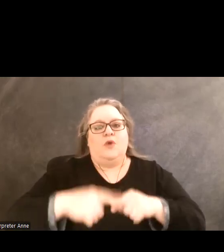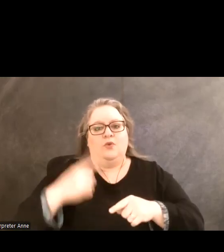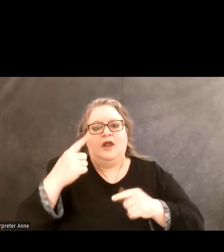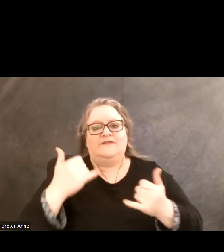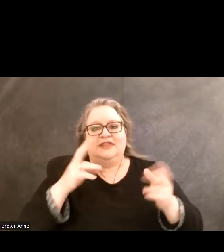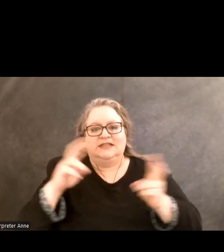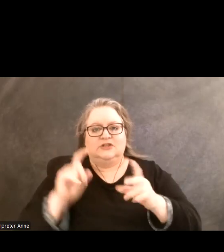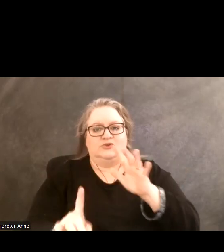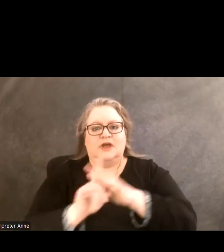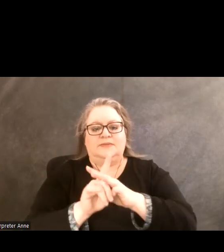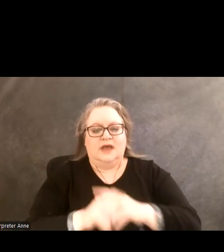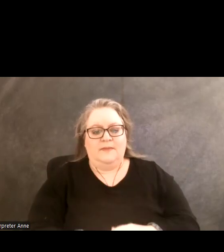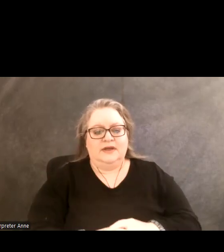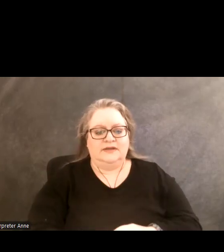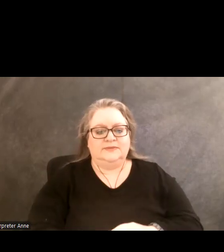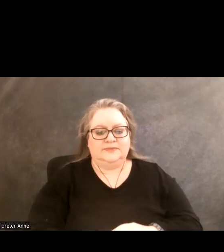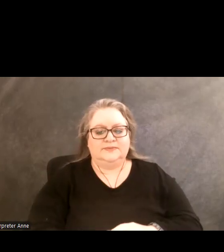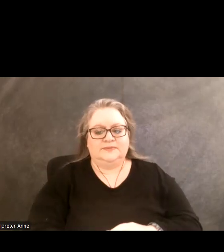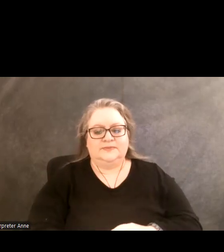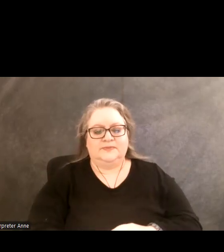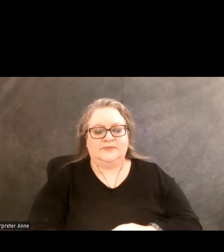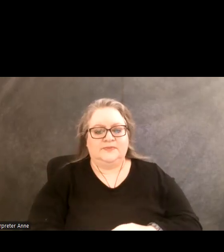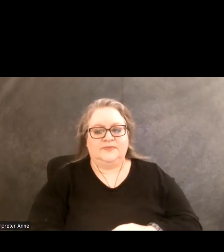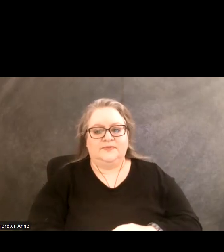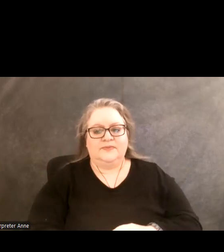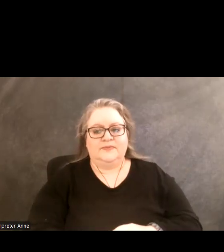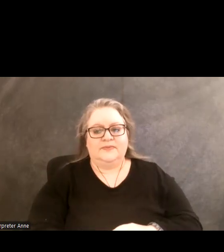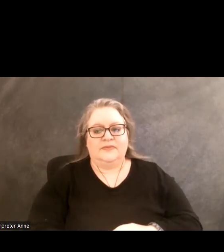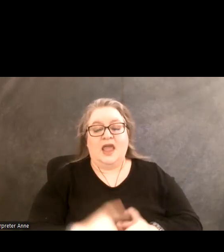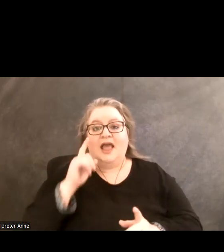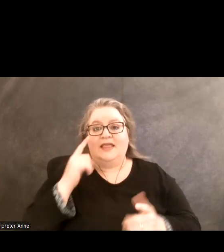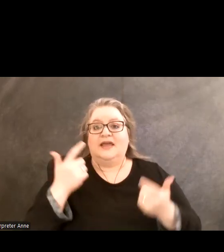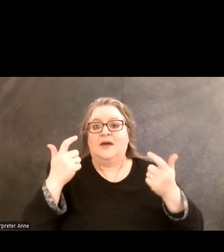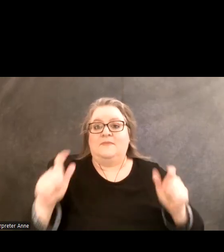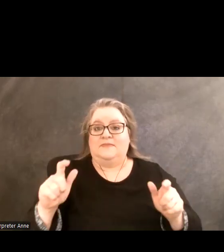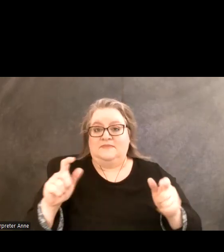come up. I think that a big problem I've seen over and over